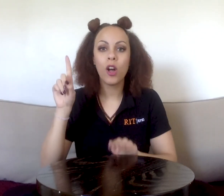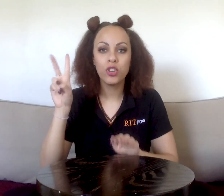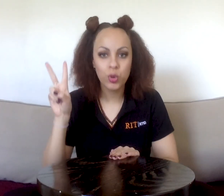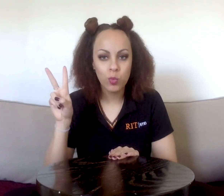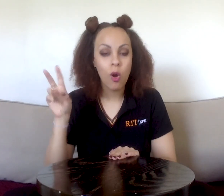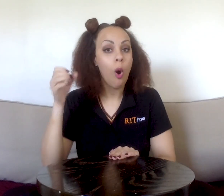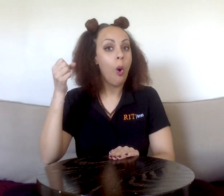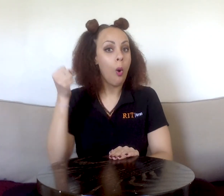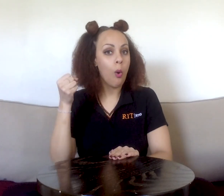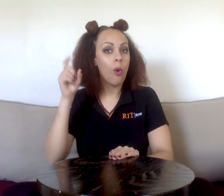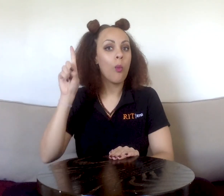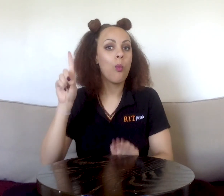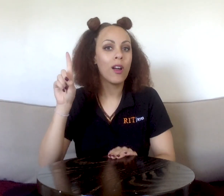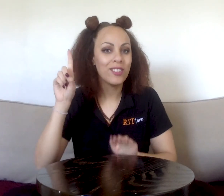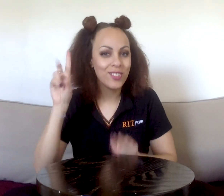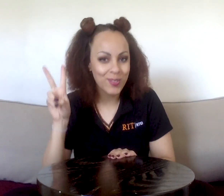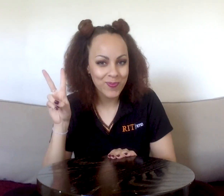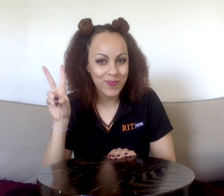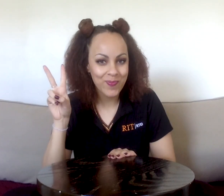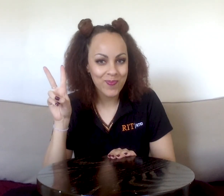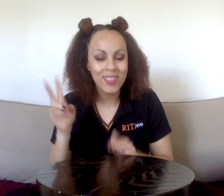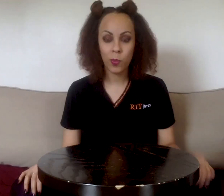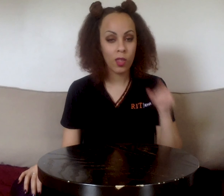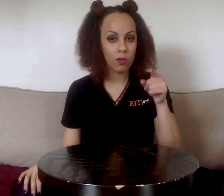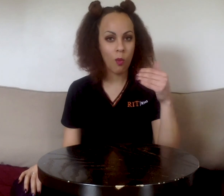One two hold one two.